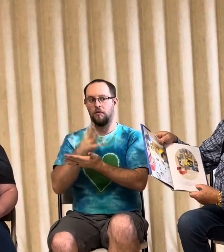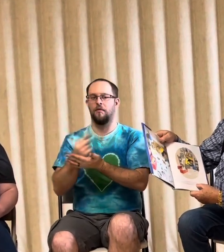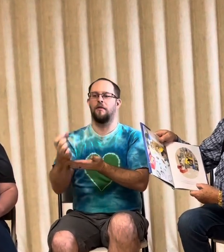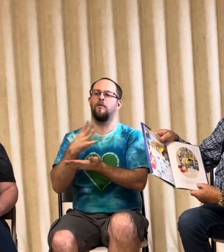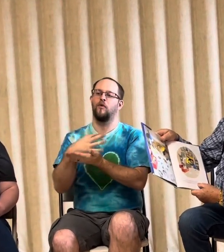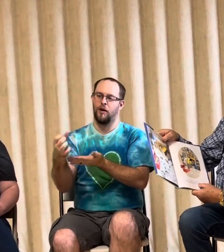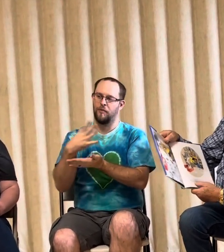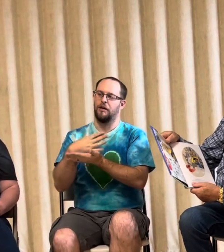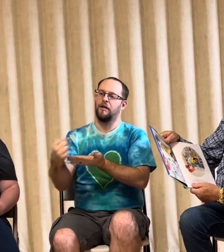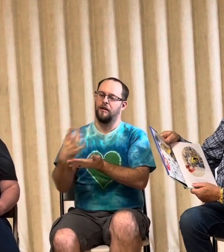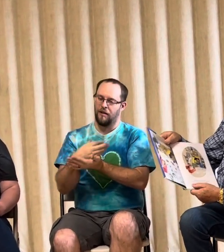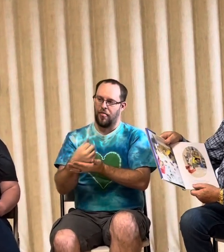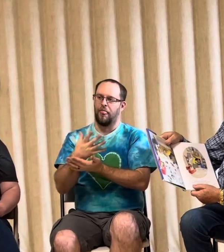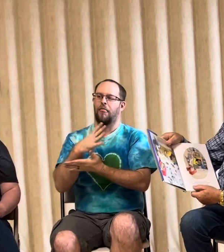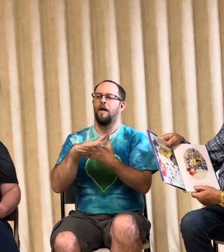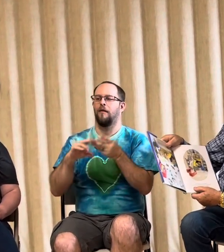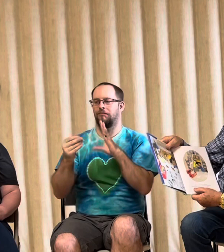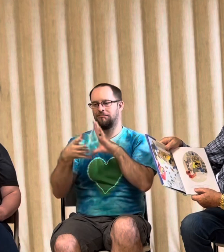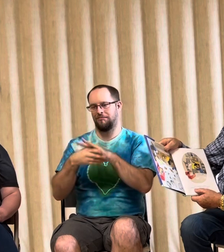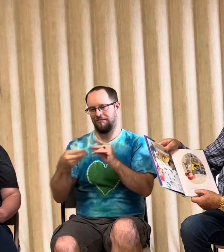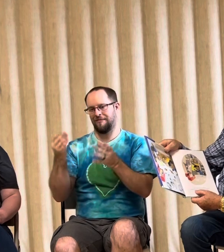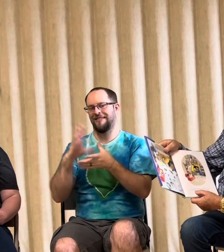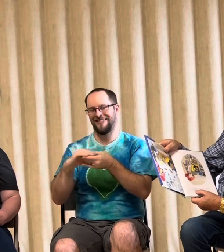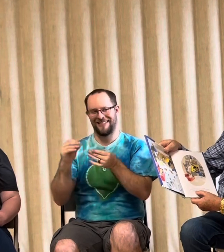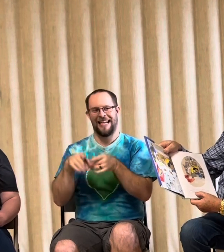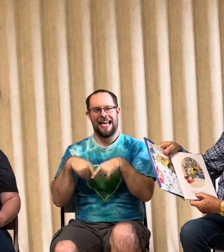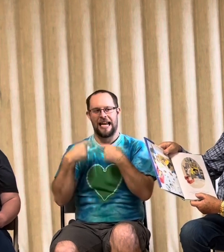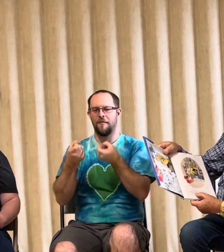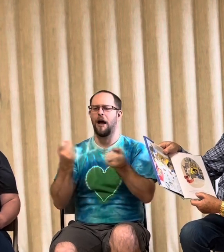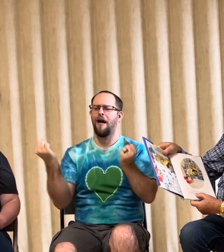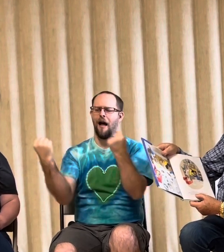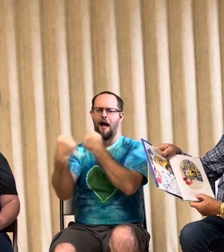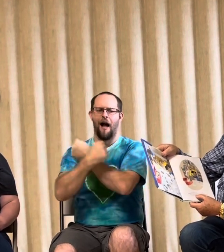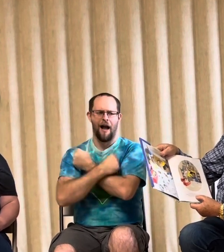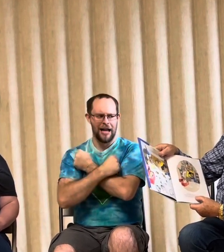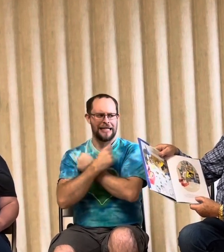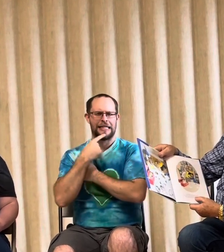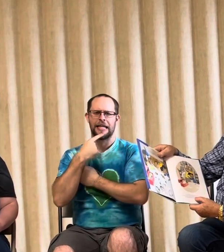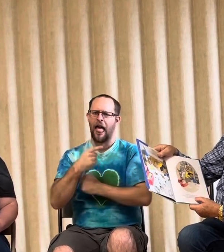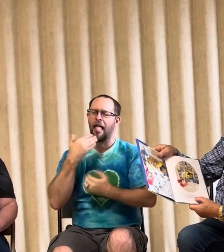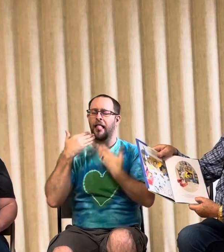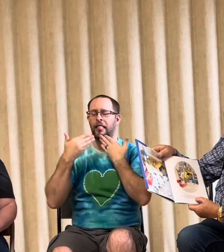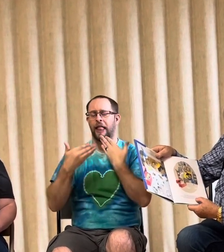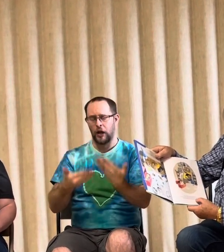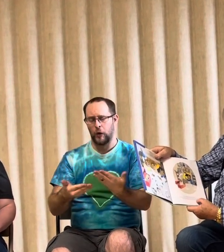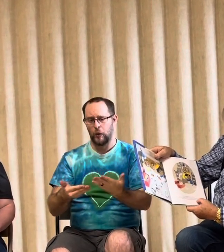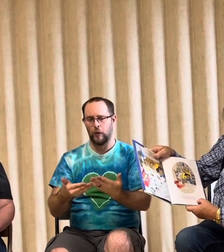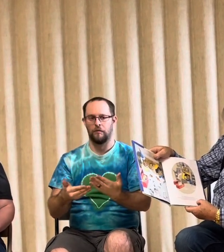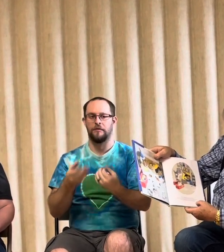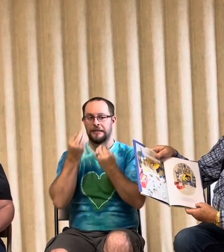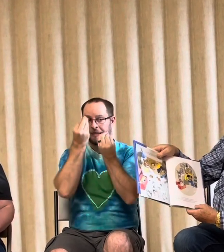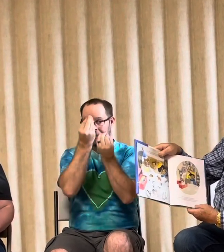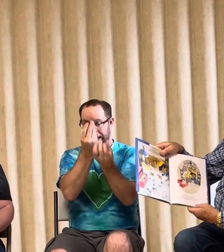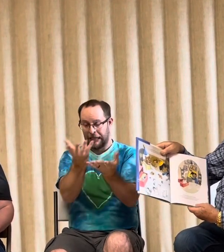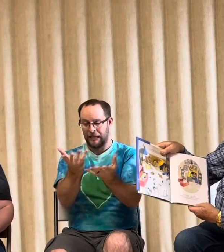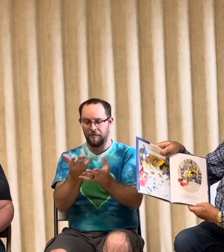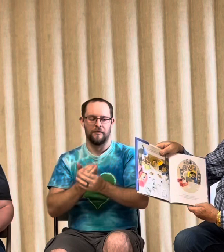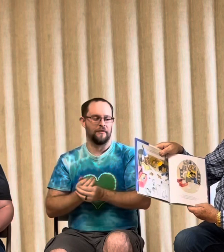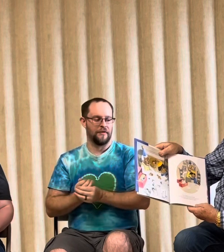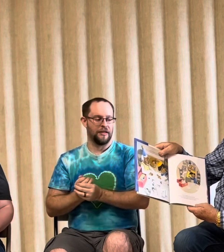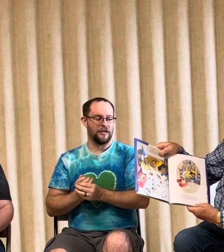stories that he's going to tell you, give him a hug, say thanks, and tell him that you're off